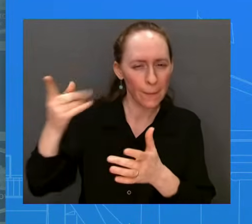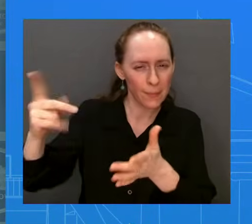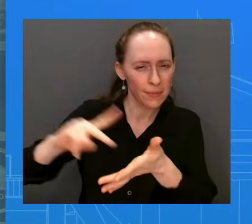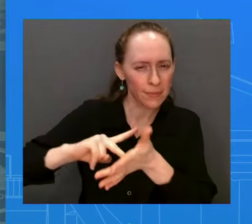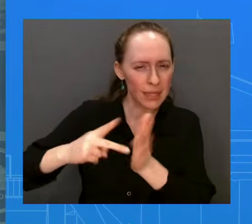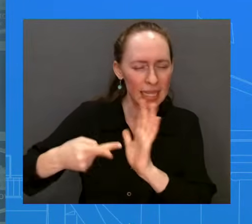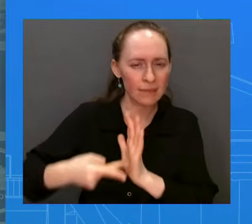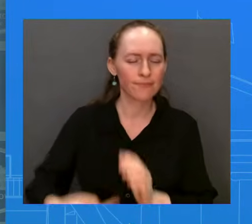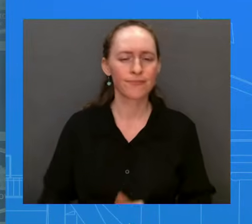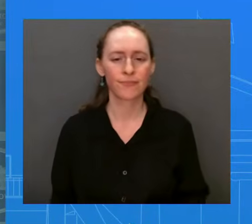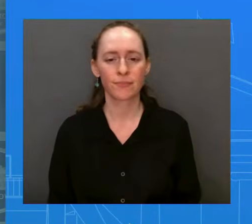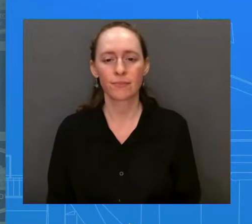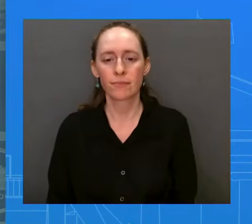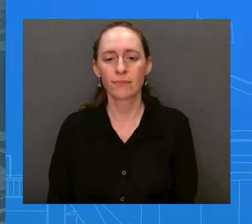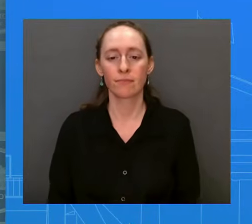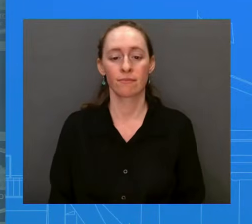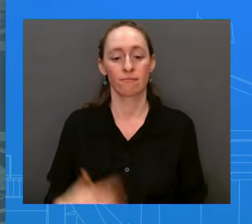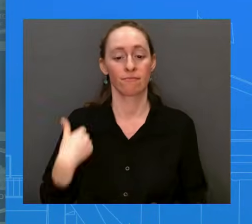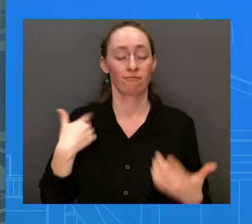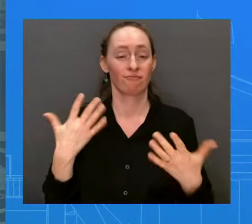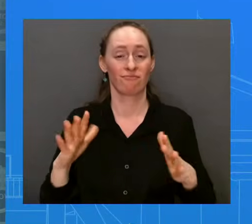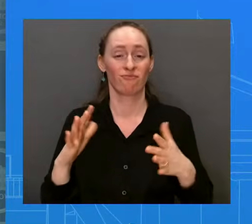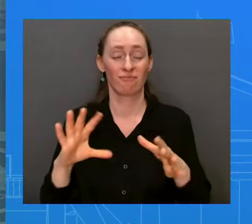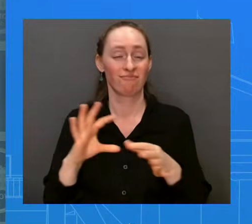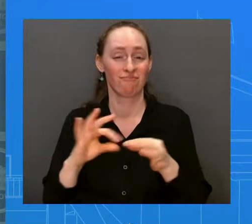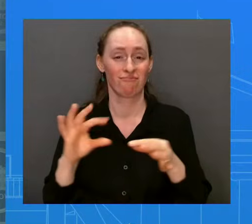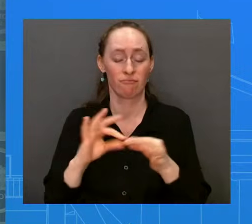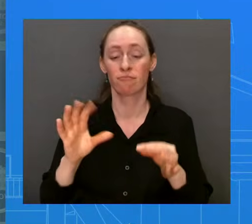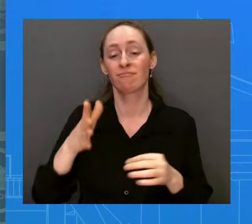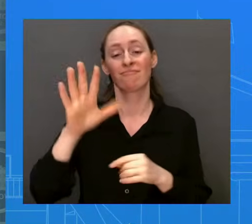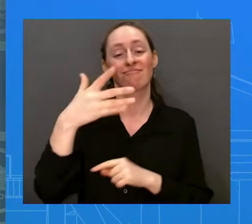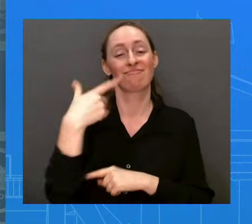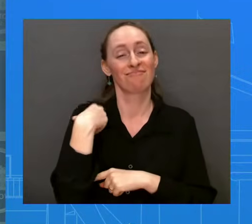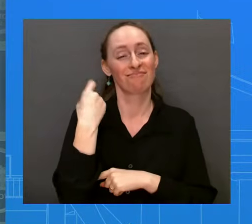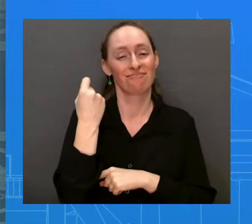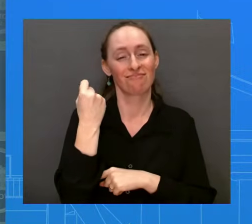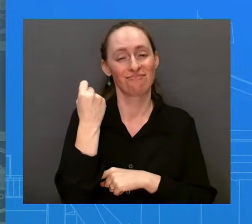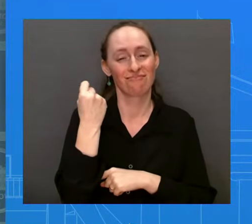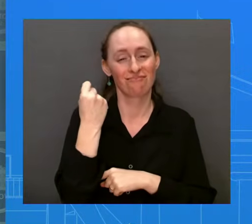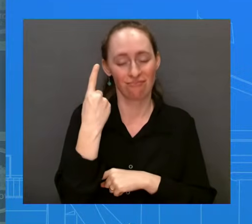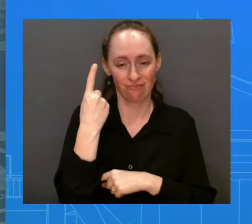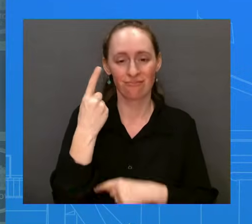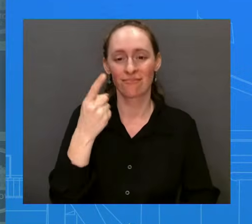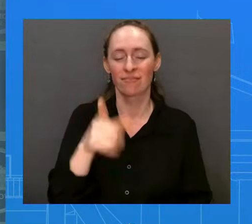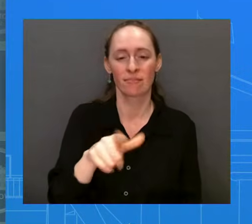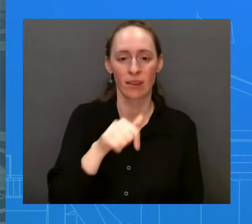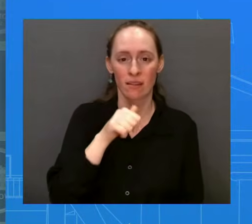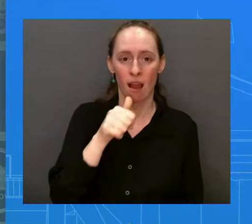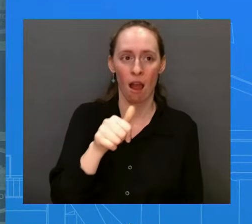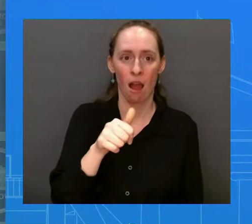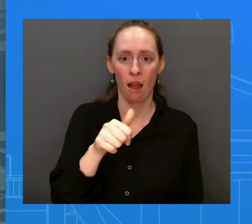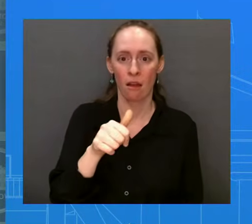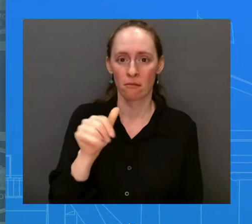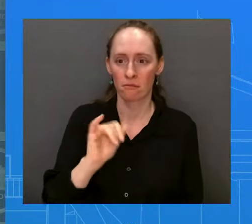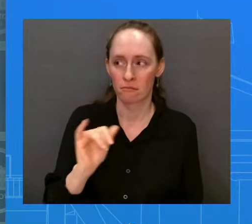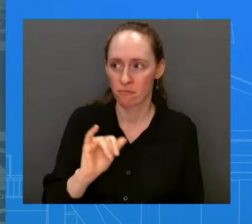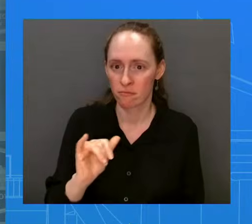They did not appear to have any self-propulsion. So the likely hypothesis is that they were being moved